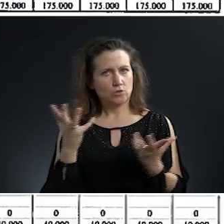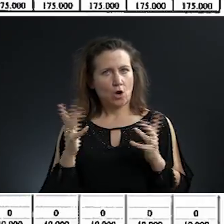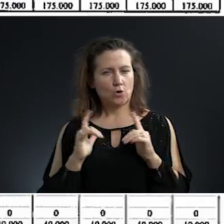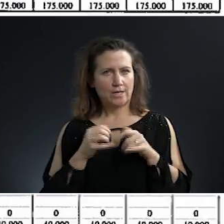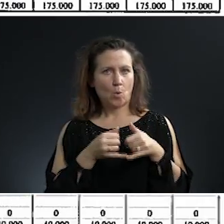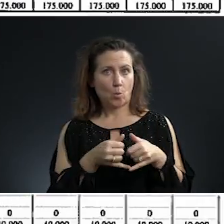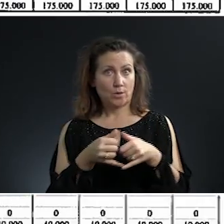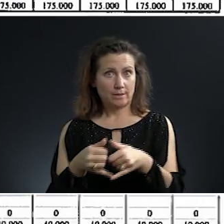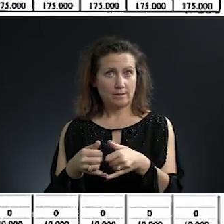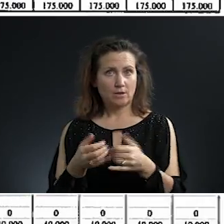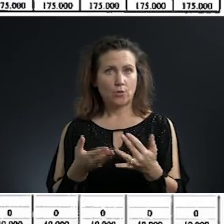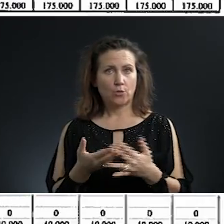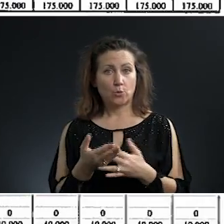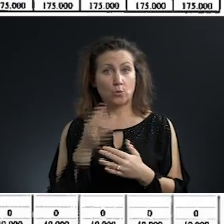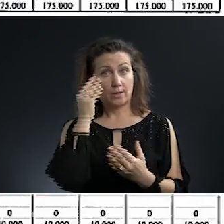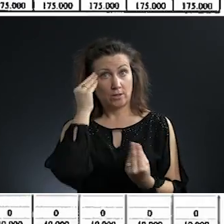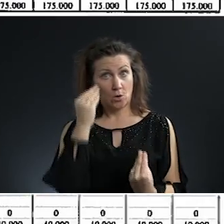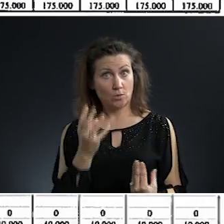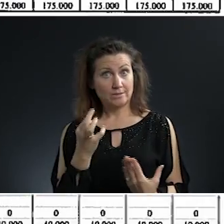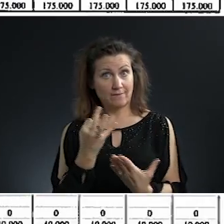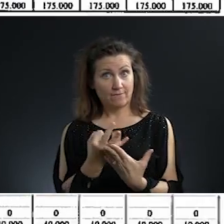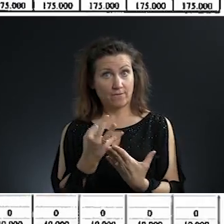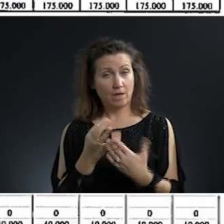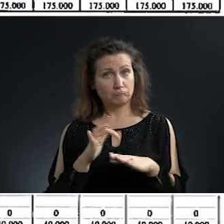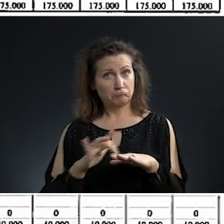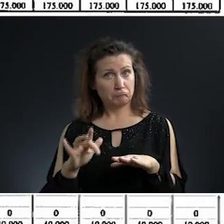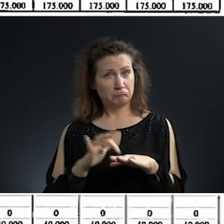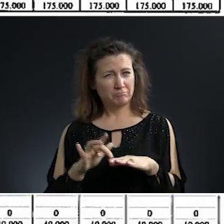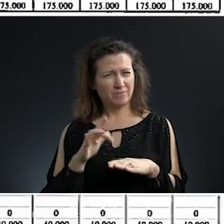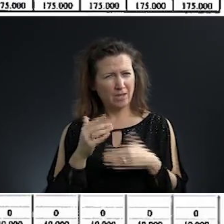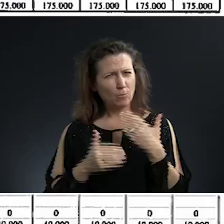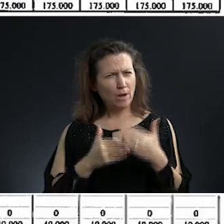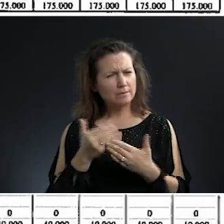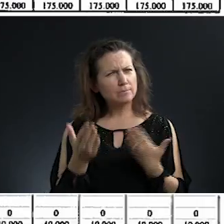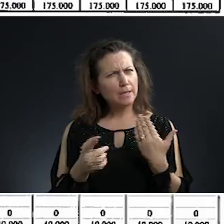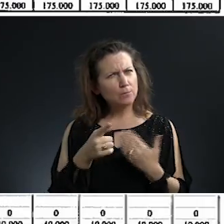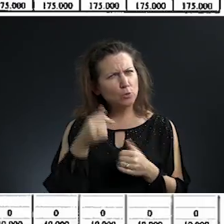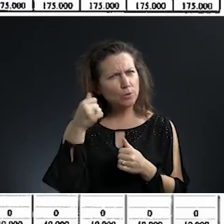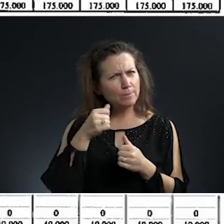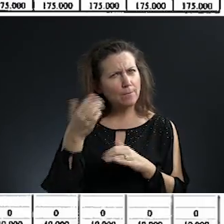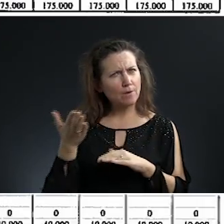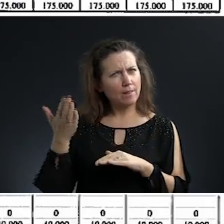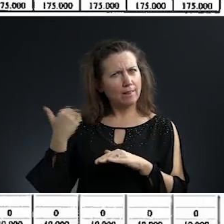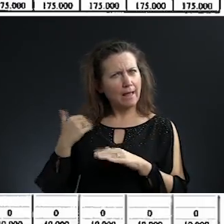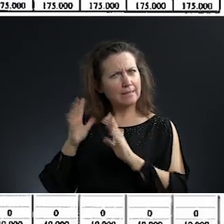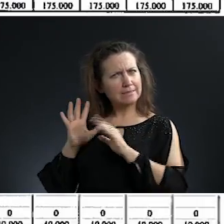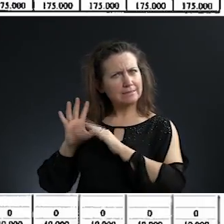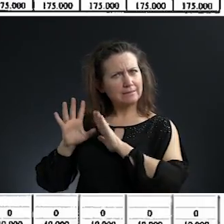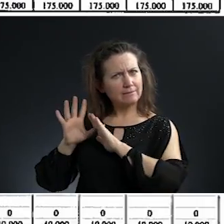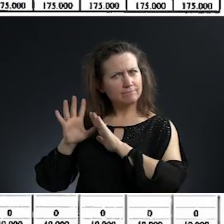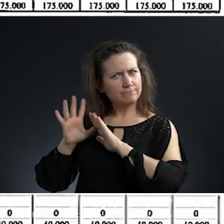So through our notice of funds available process you may remember from the last video of our september meeting